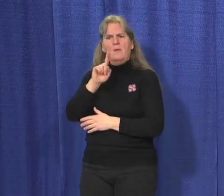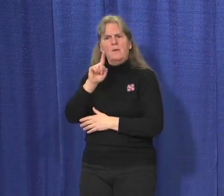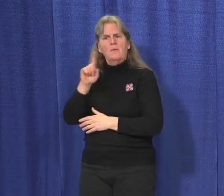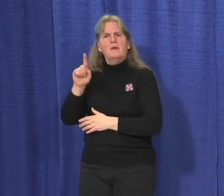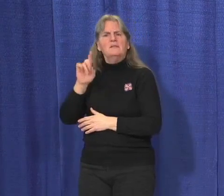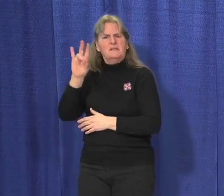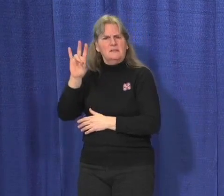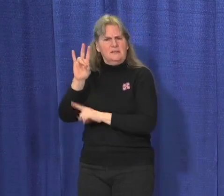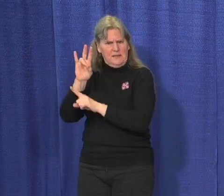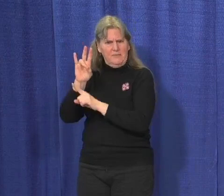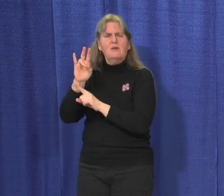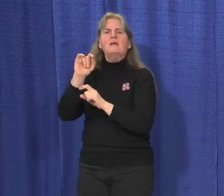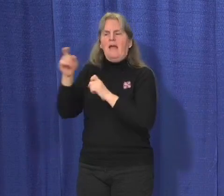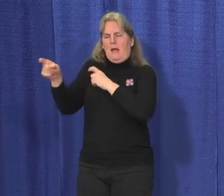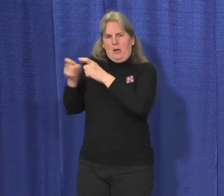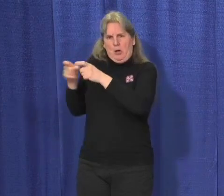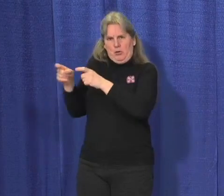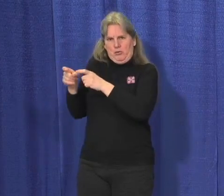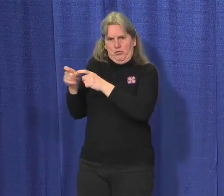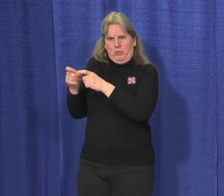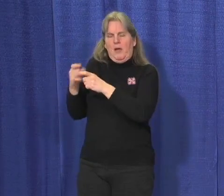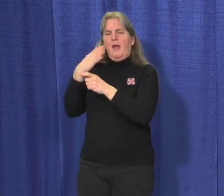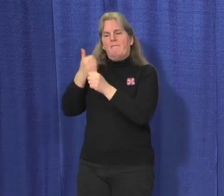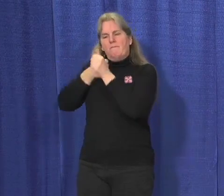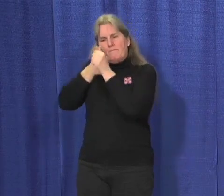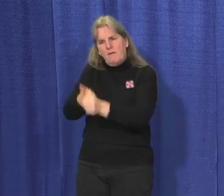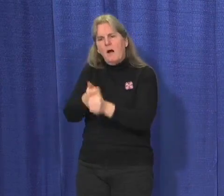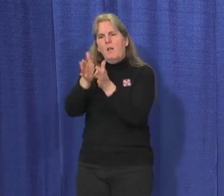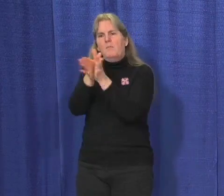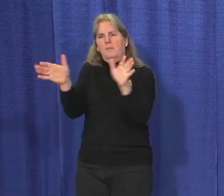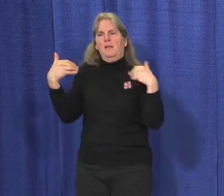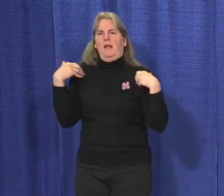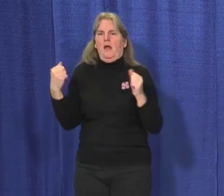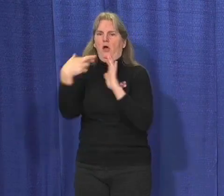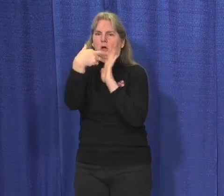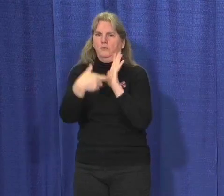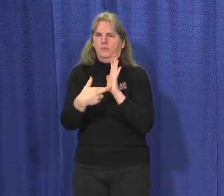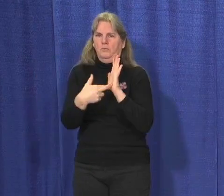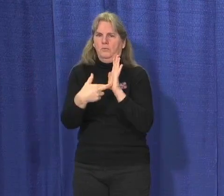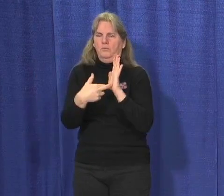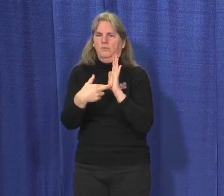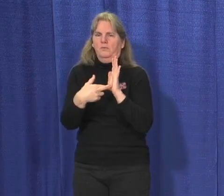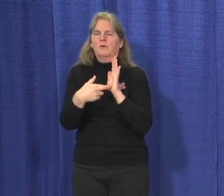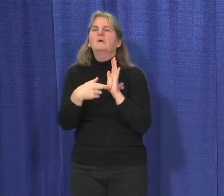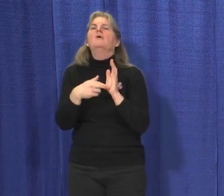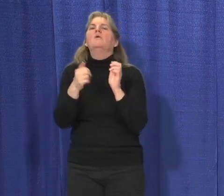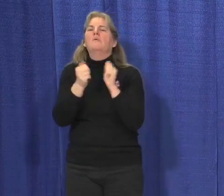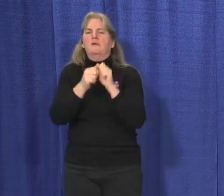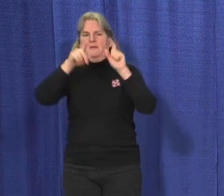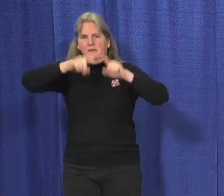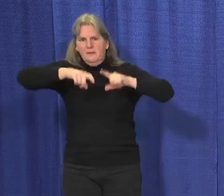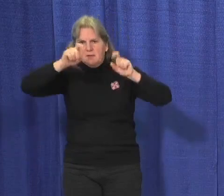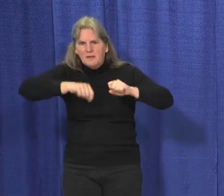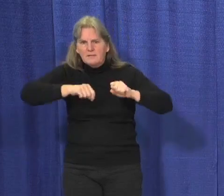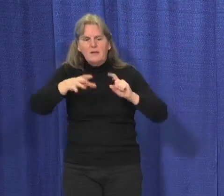B.1.1.7 is controllable it public health measures are applied in combination with testing and thorough contact